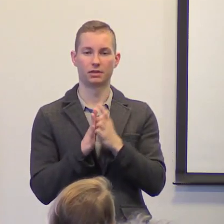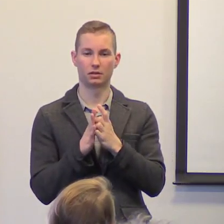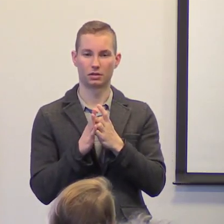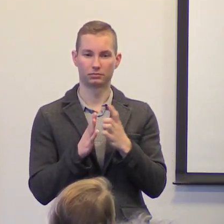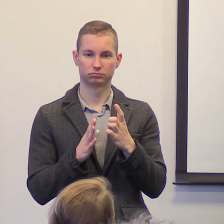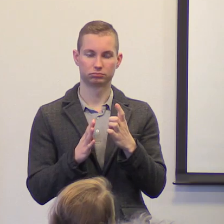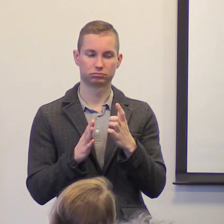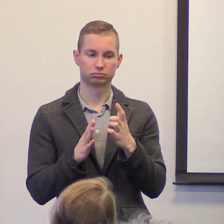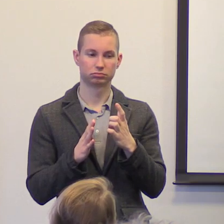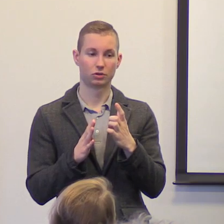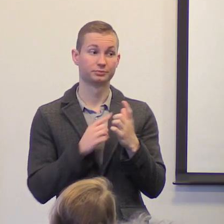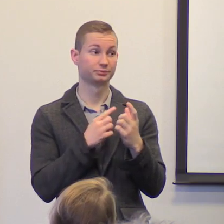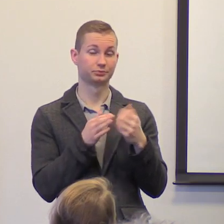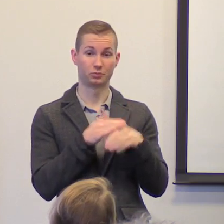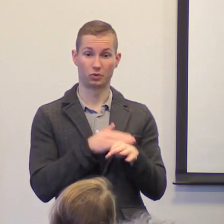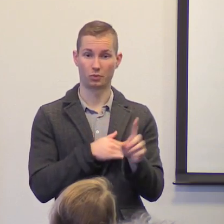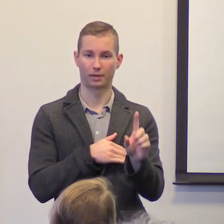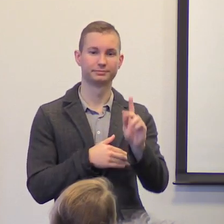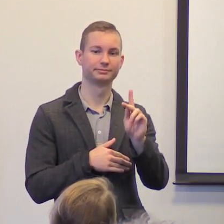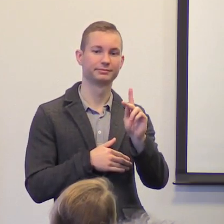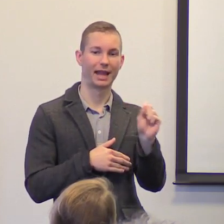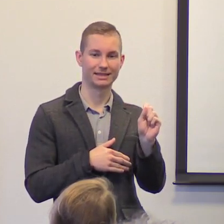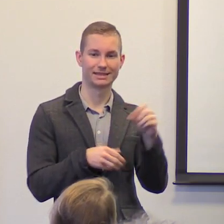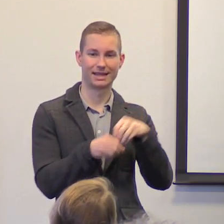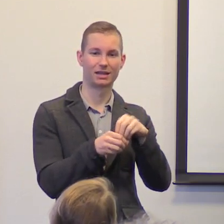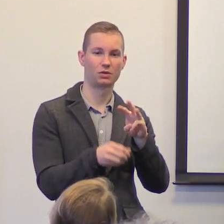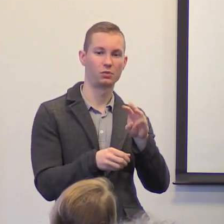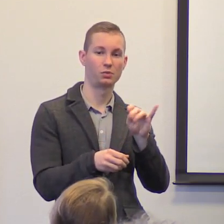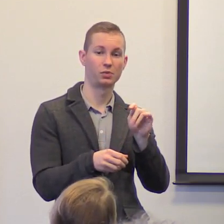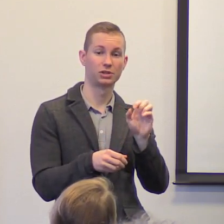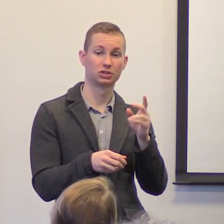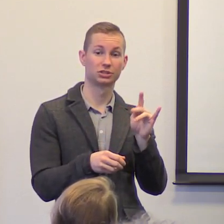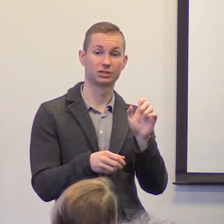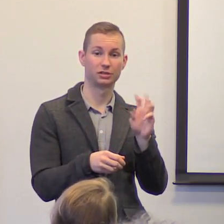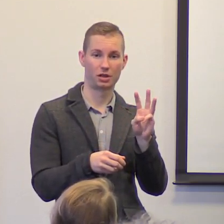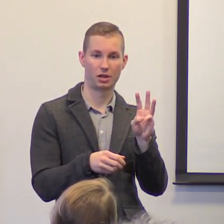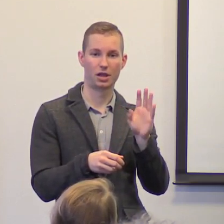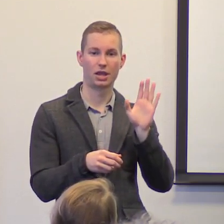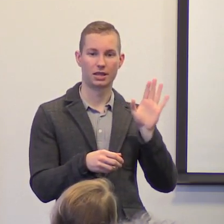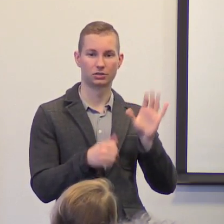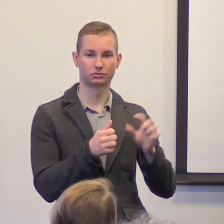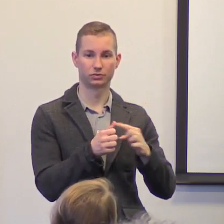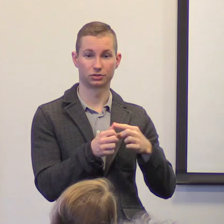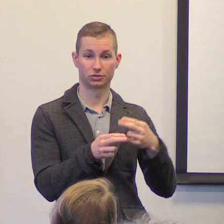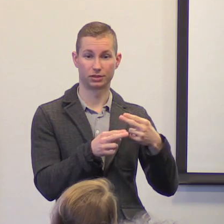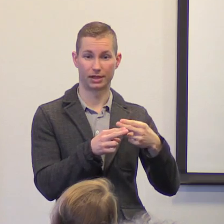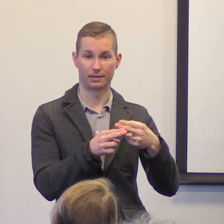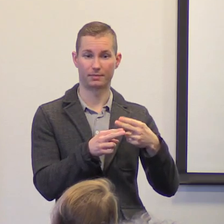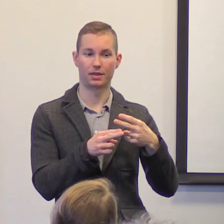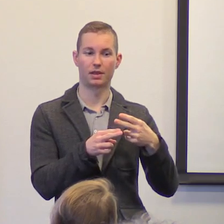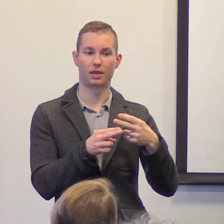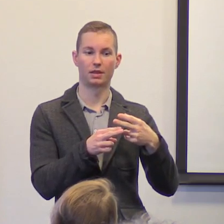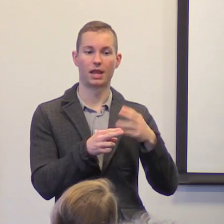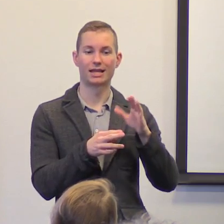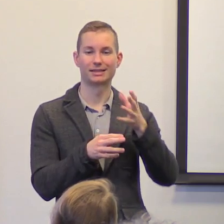Abdullah was born in Kansas, in Wichita, and his name was originally Lavoni T. Kidd. His grandfather was a Pentecostal minister.